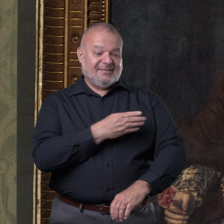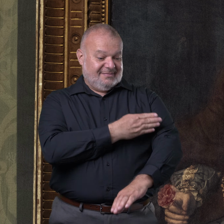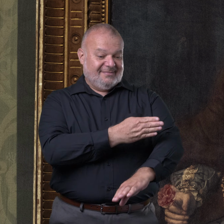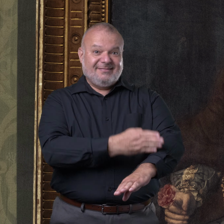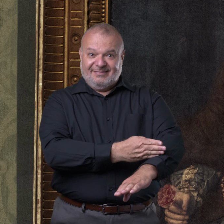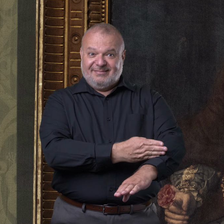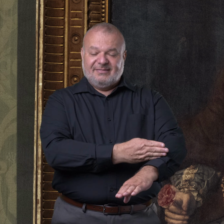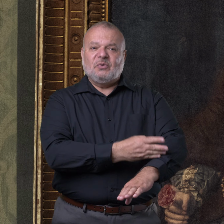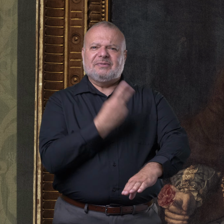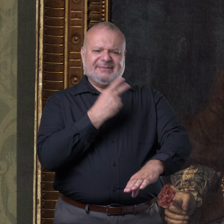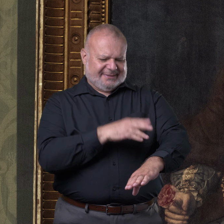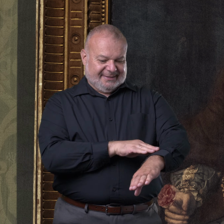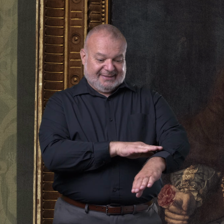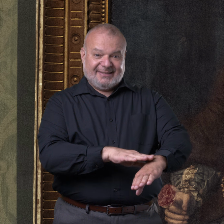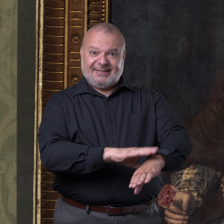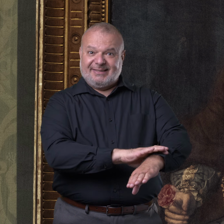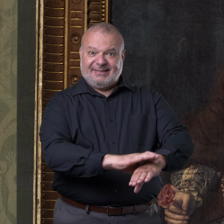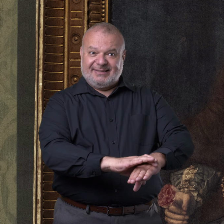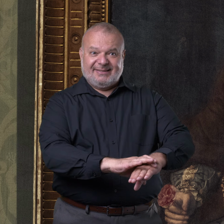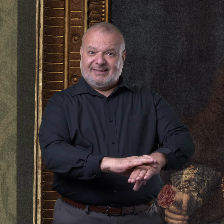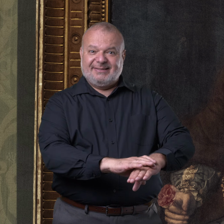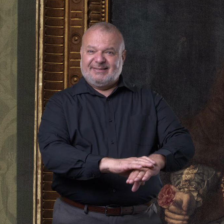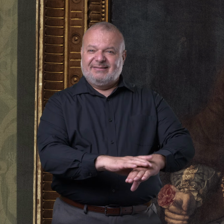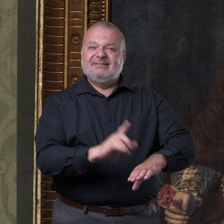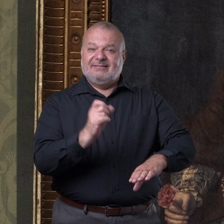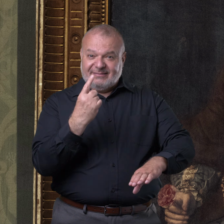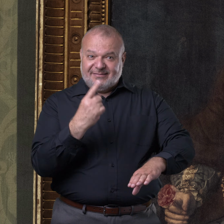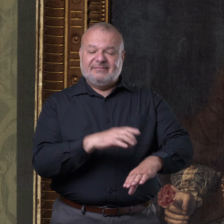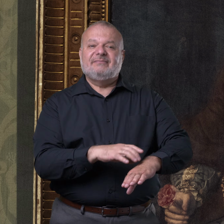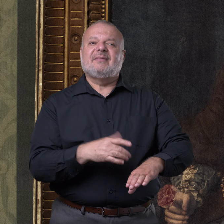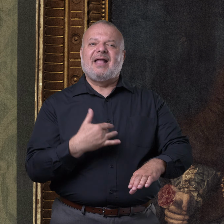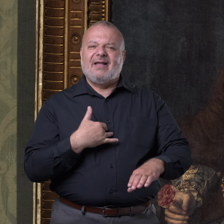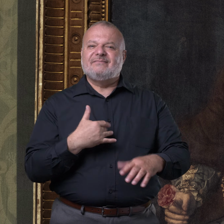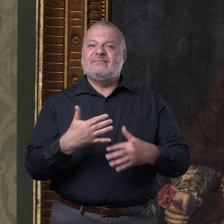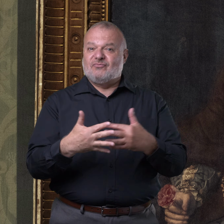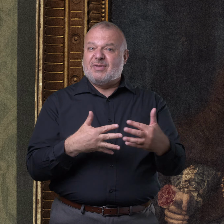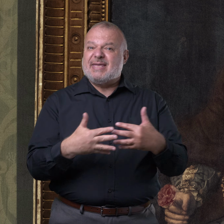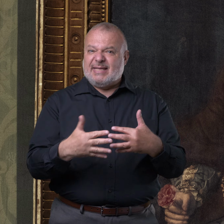The sleeves of the overgarment end at the elbows to reveal the gray brocade sleeves